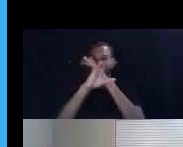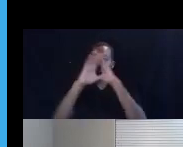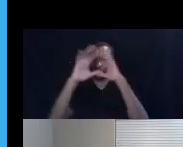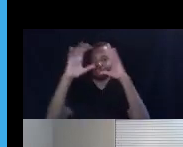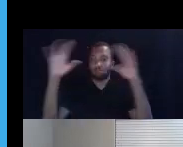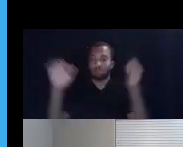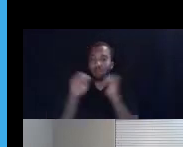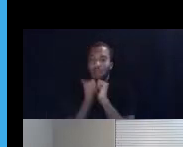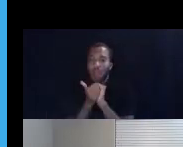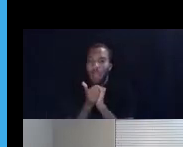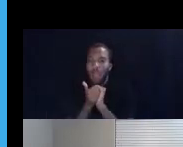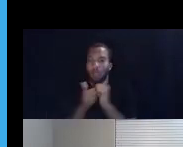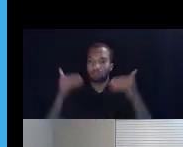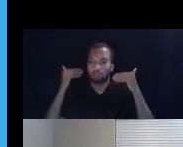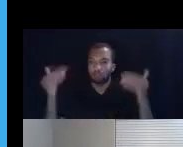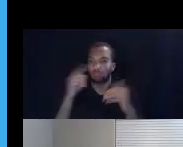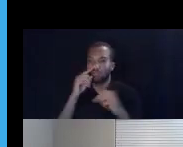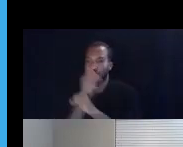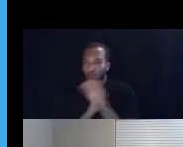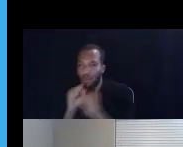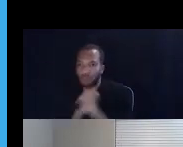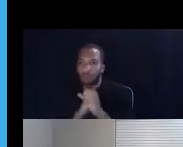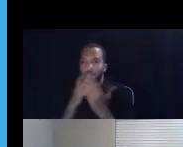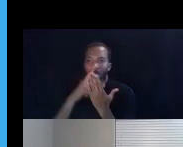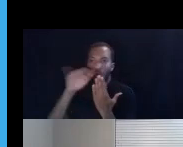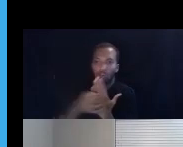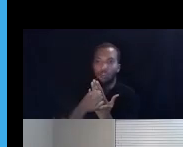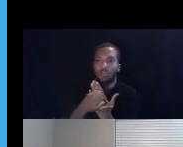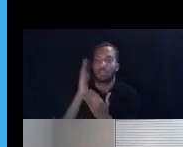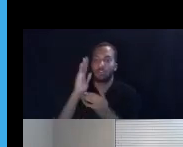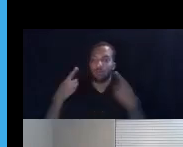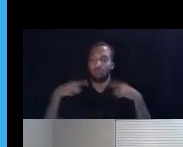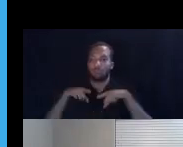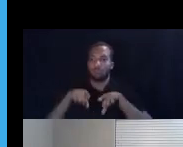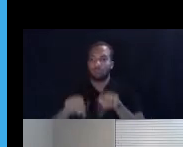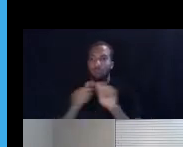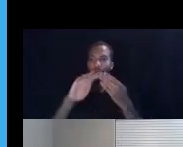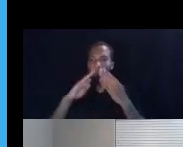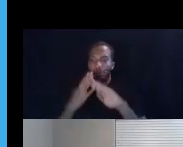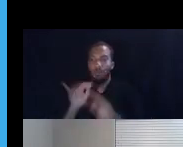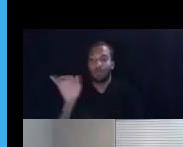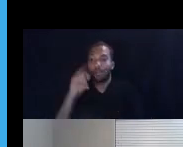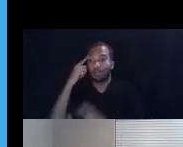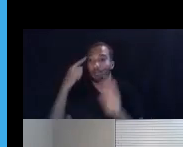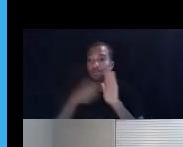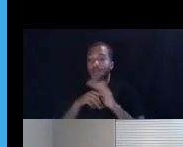more specific strategies and projects that align. So as Maria just shared with the access to care, that's one of the committees that we actually have in place.